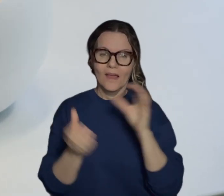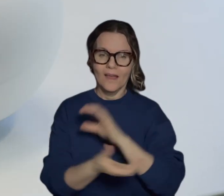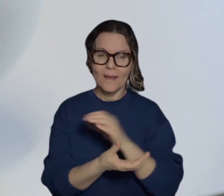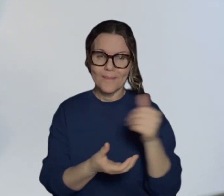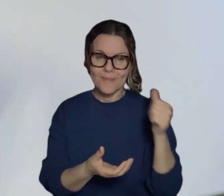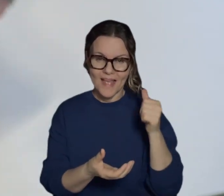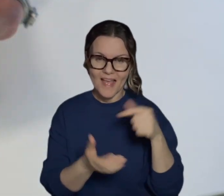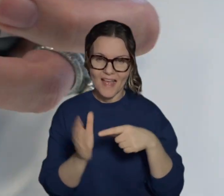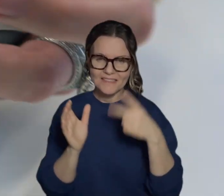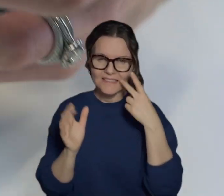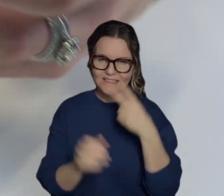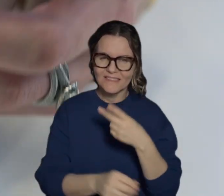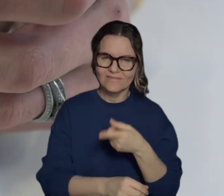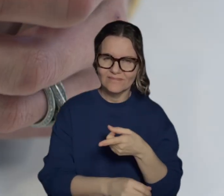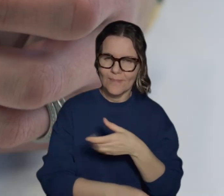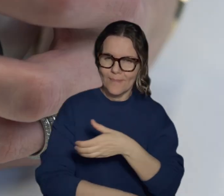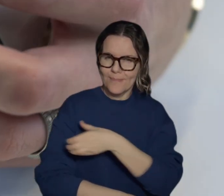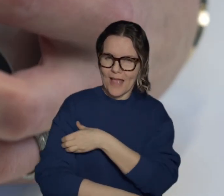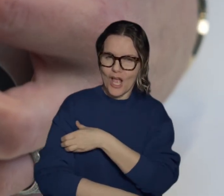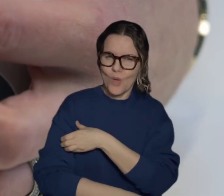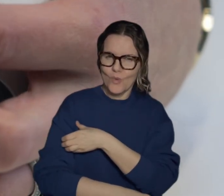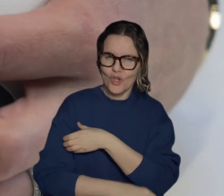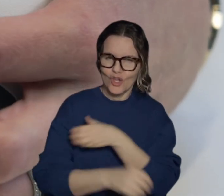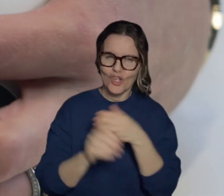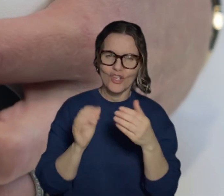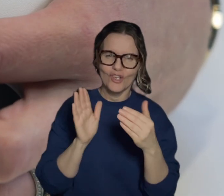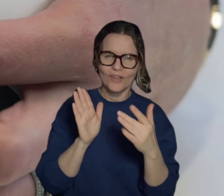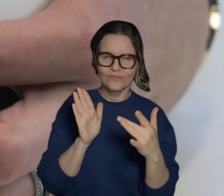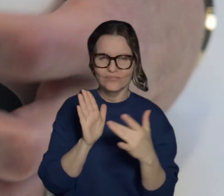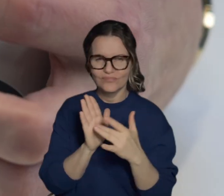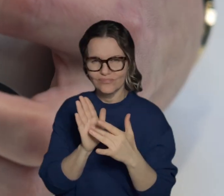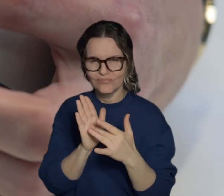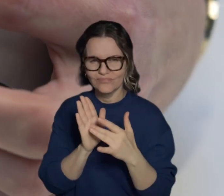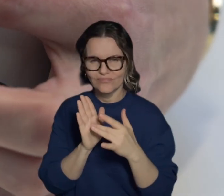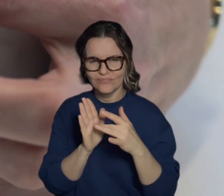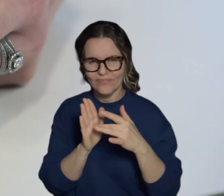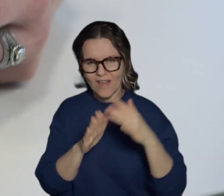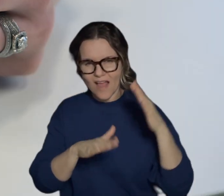the back is where the power button is and it's right next to where the charging port is quick